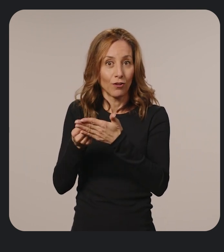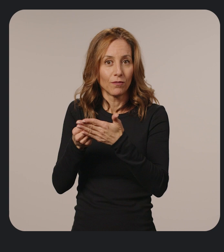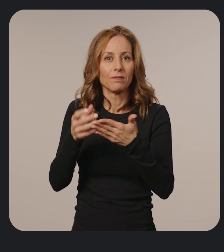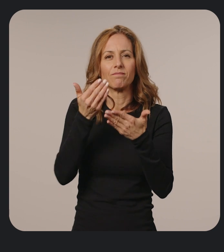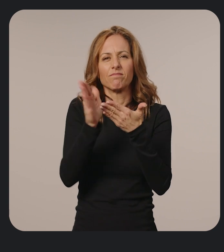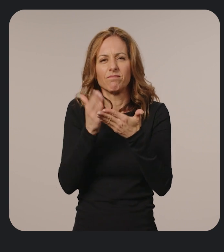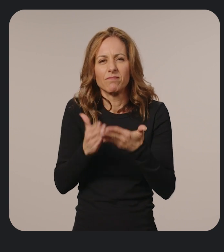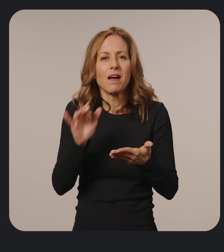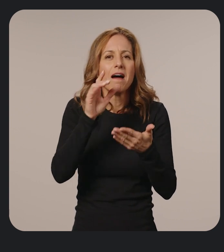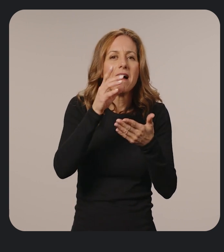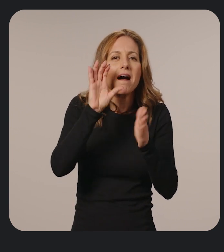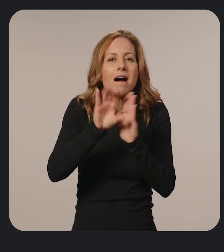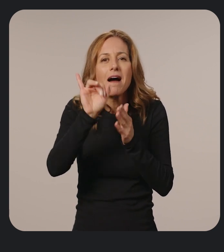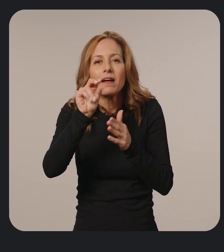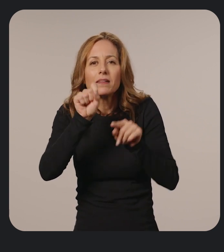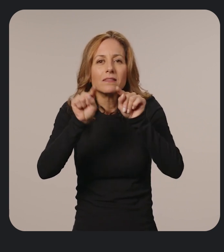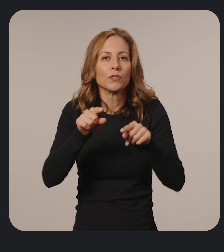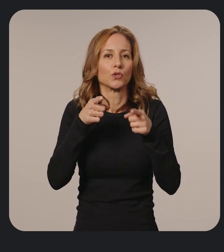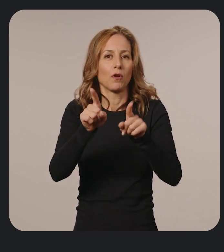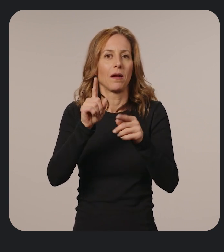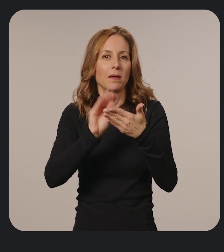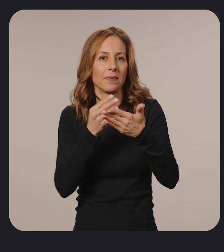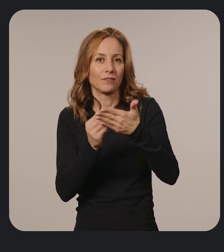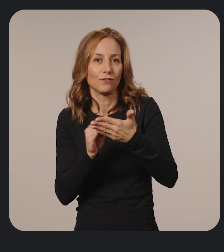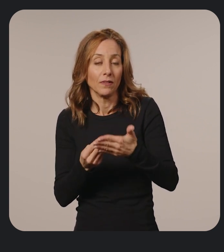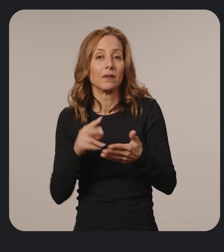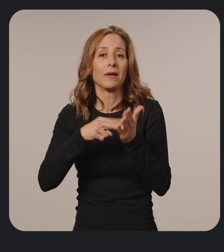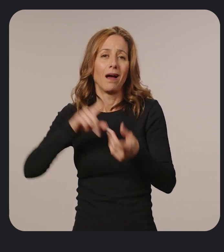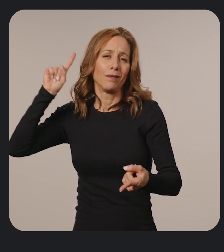from the Dart compiler to shake away unused icons during compilation.